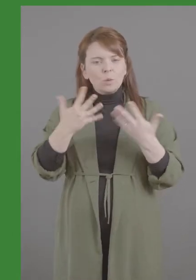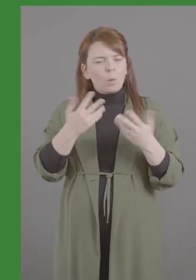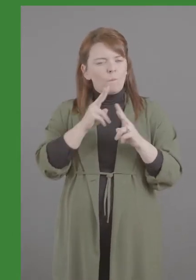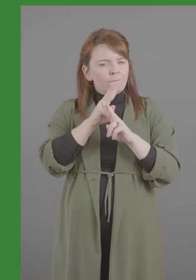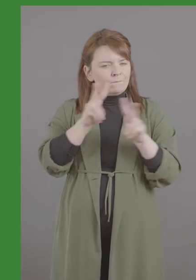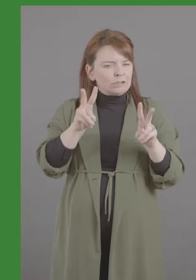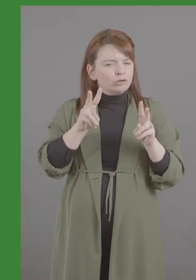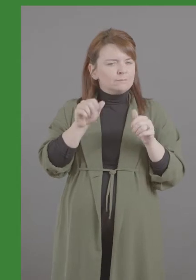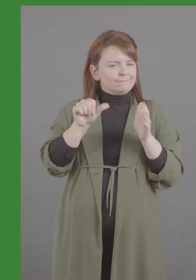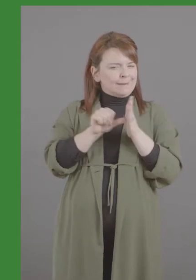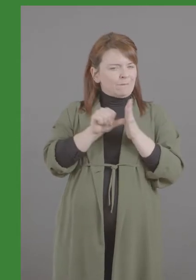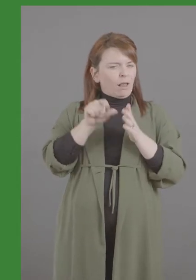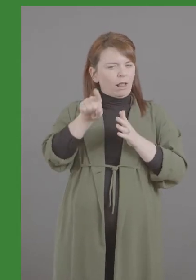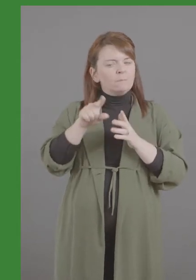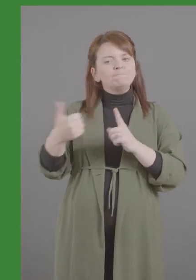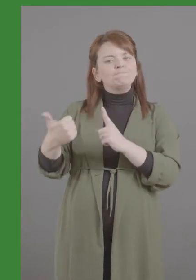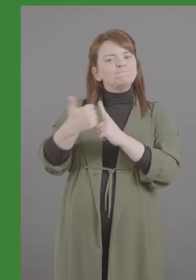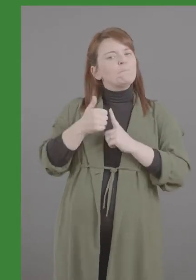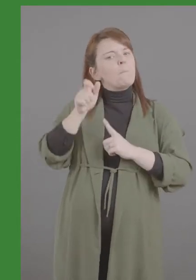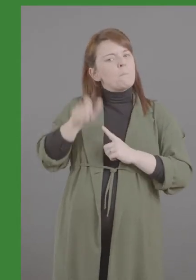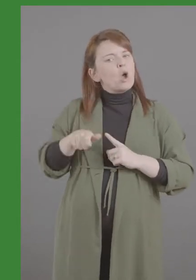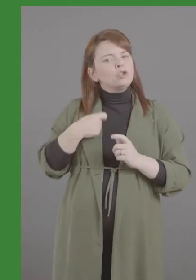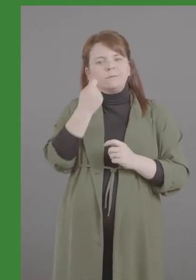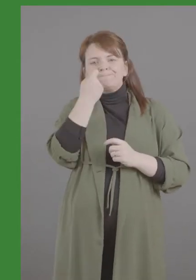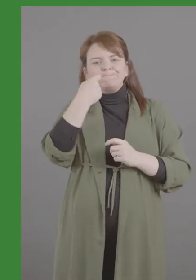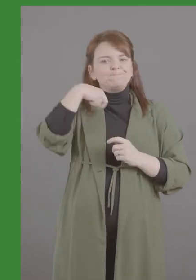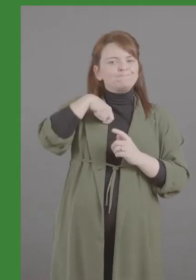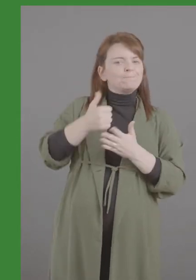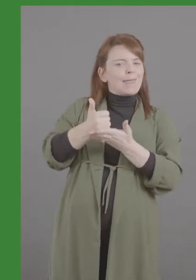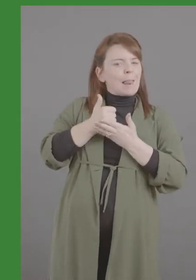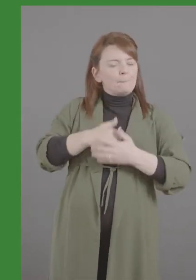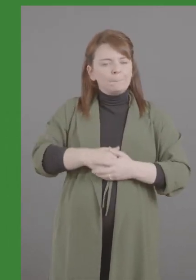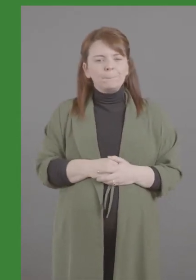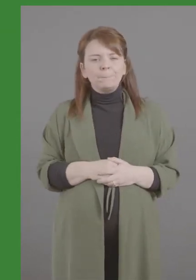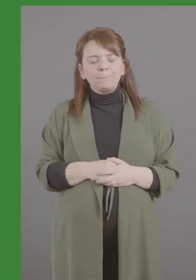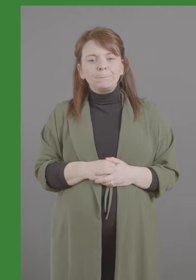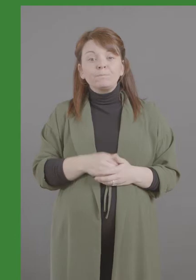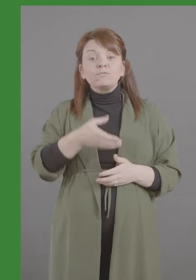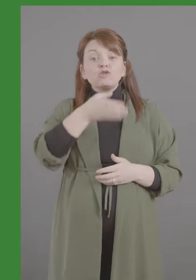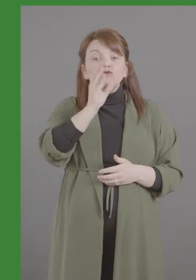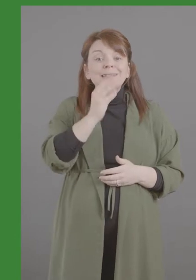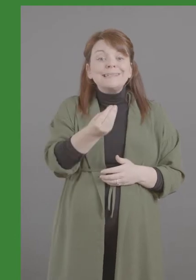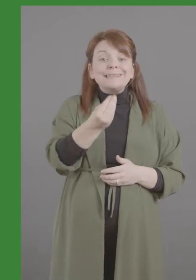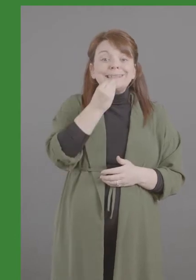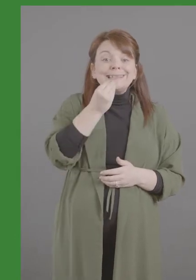you may need someone to assist you with the swabbing and testing process.